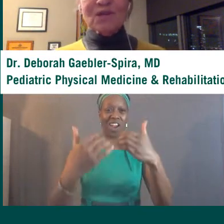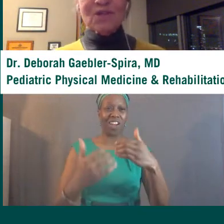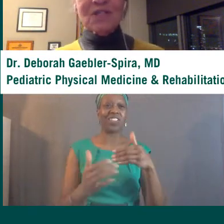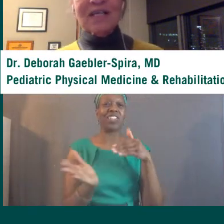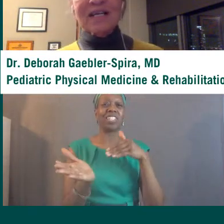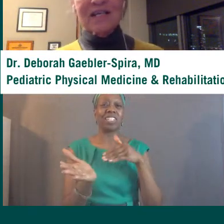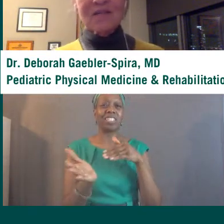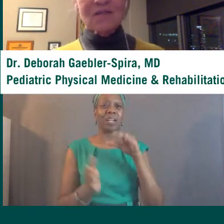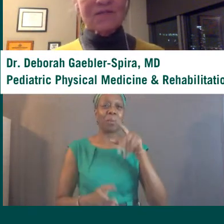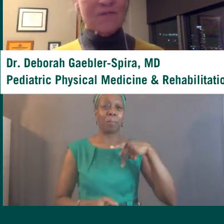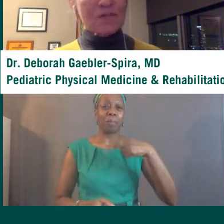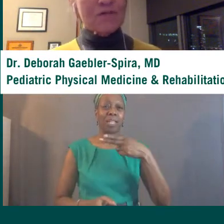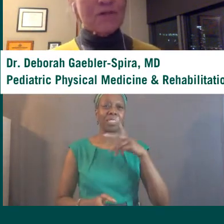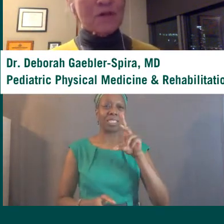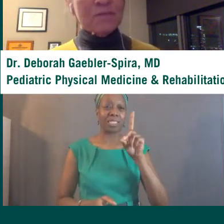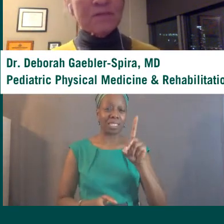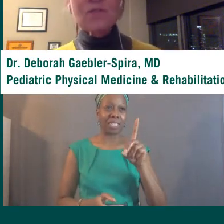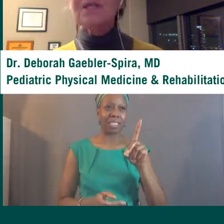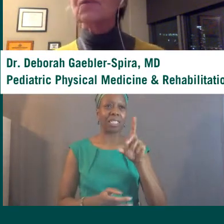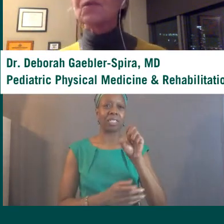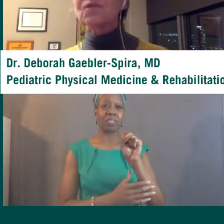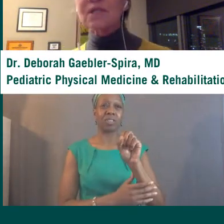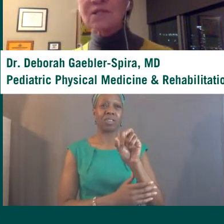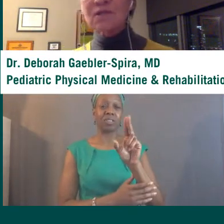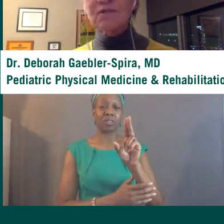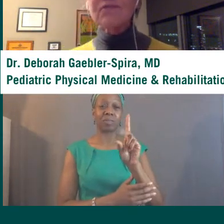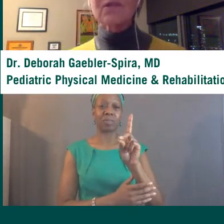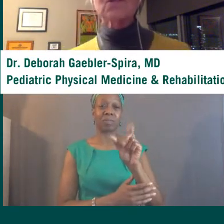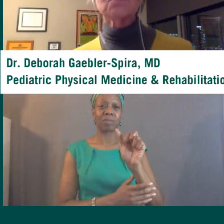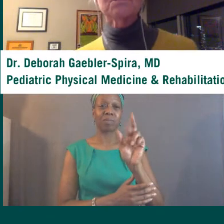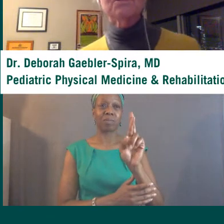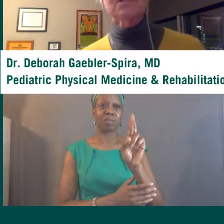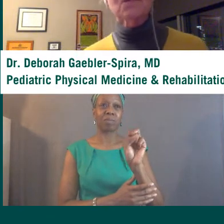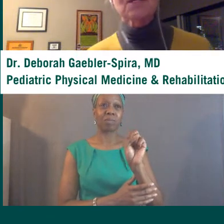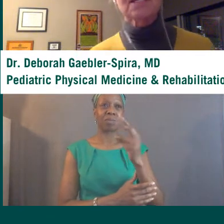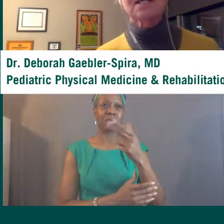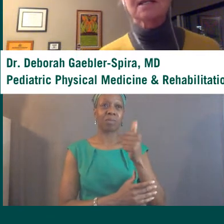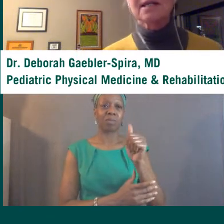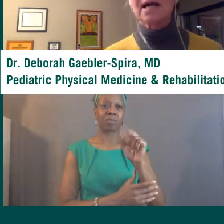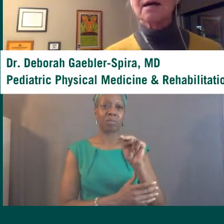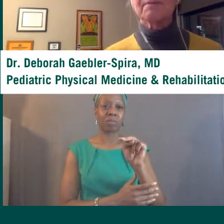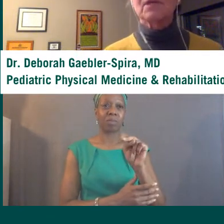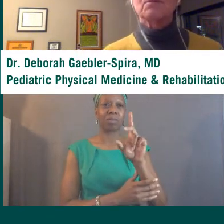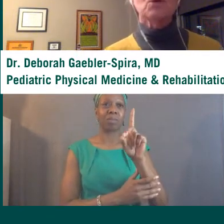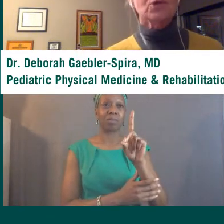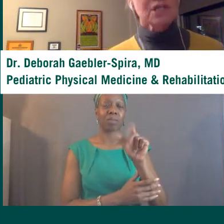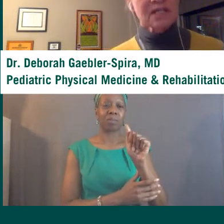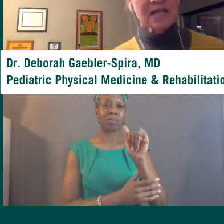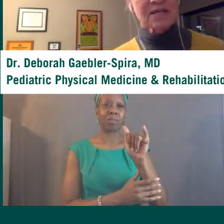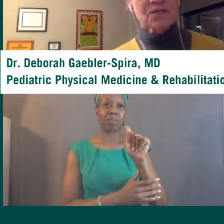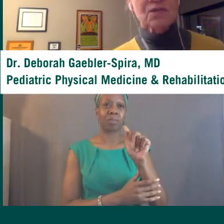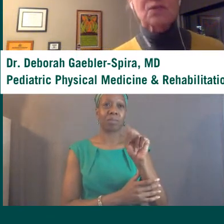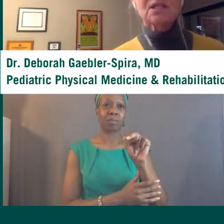Sudarshan, is a physical therapist. He has extensive experience in motion analysis.